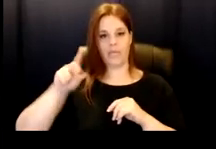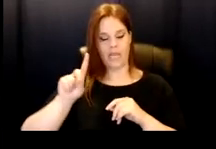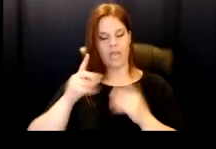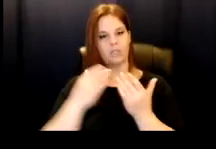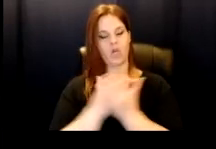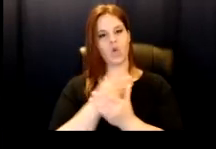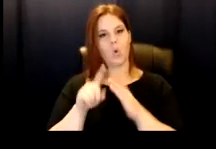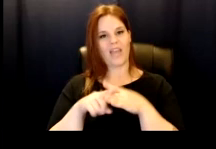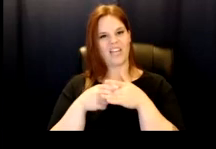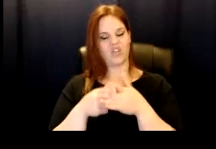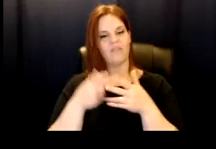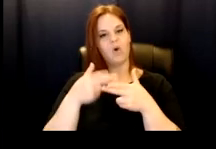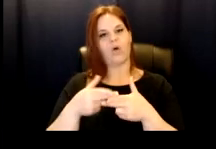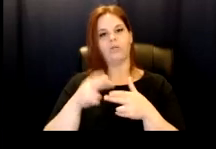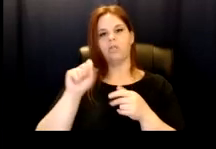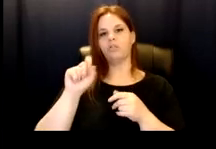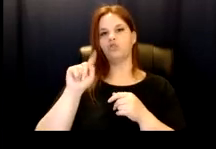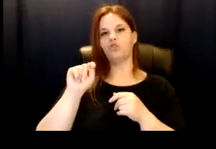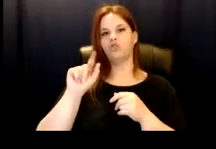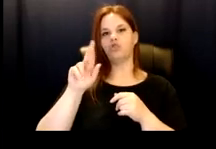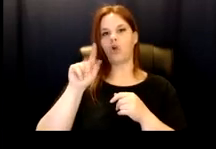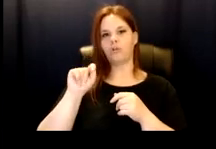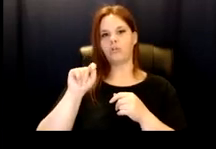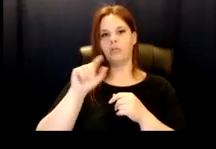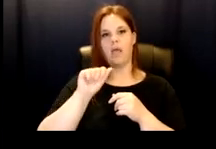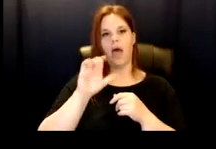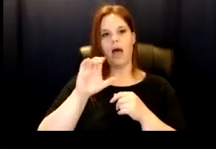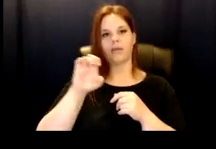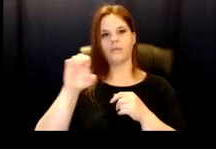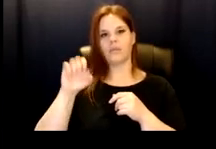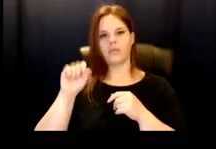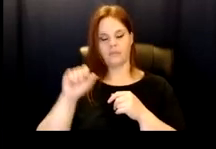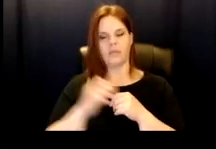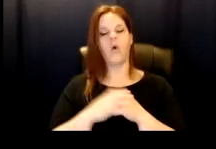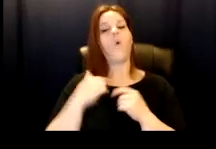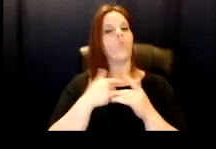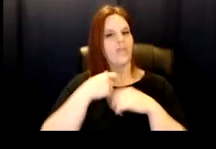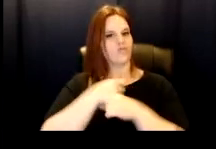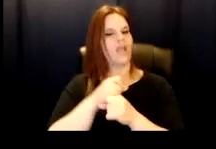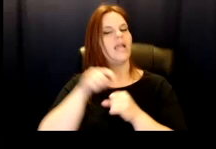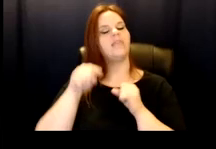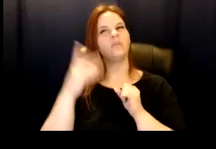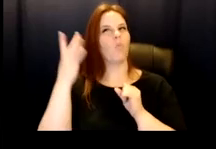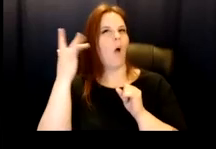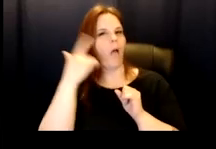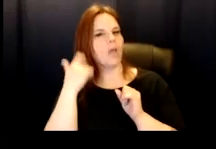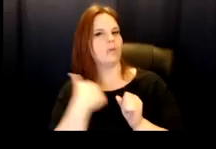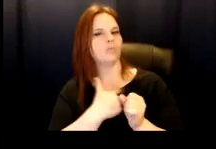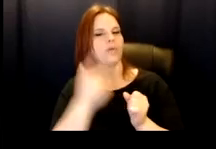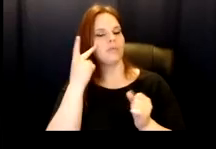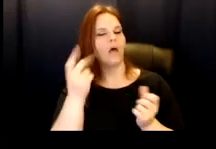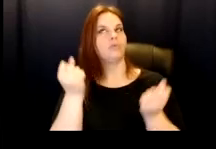Start Access. And we created this initiative because we saw so many new pieces of technology